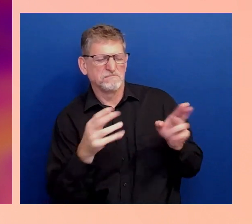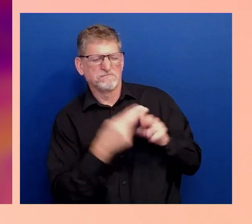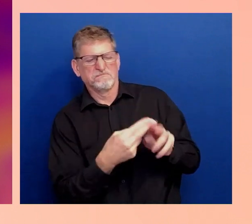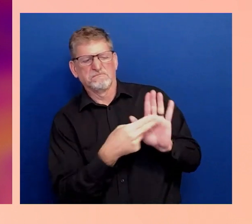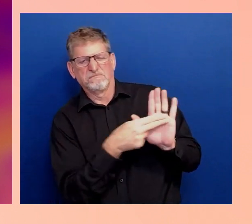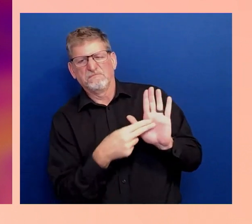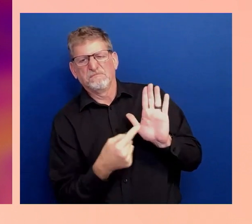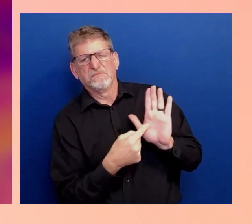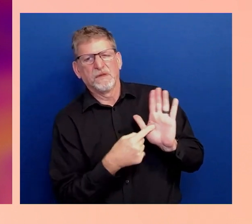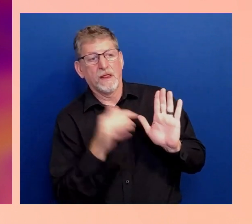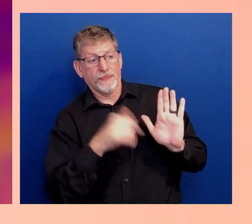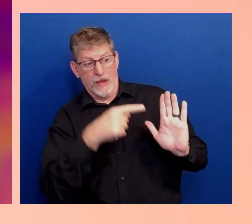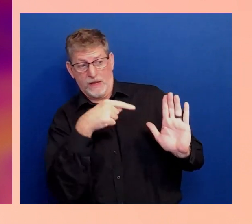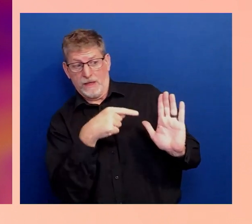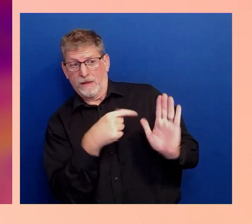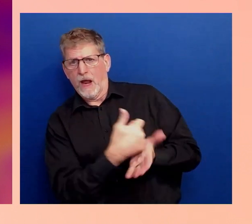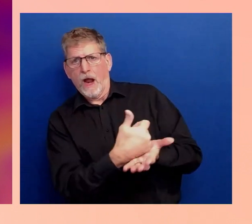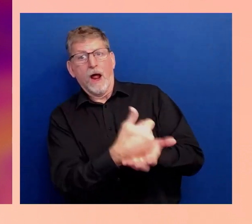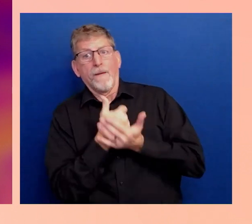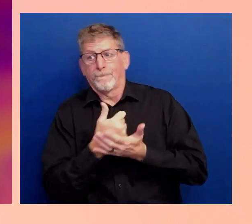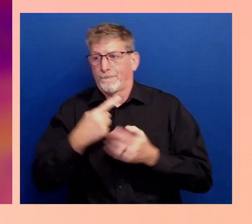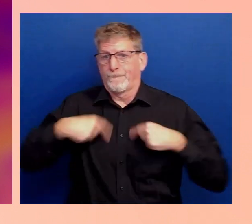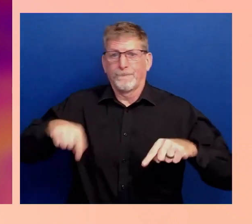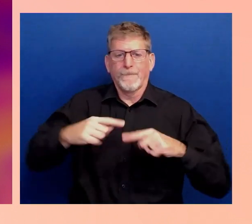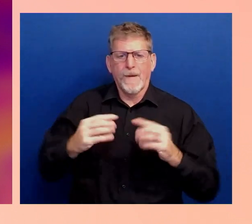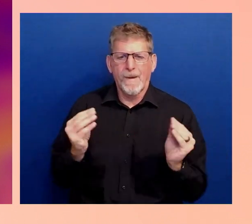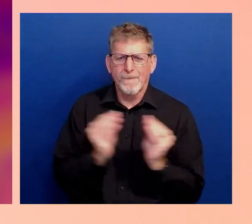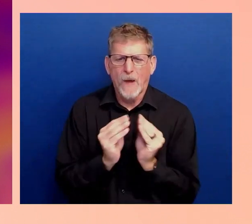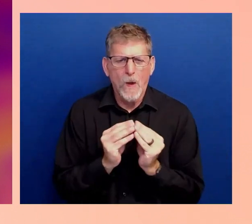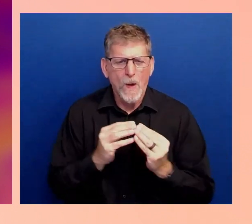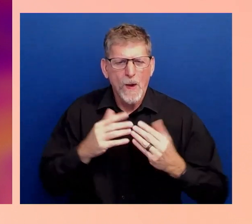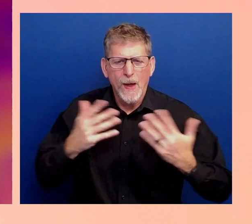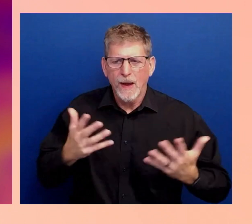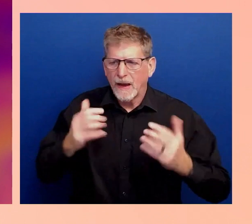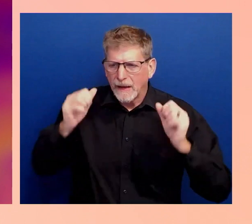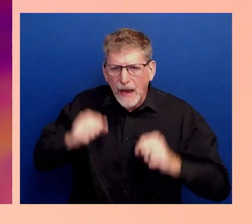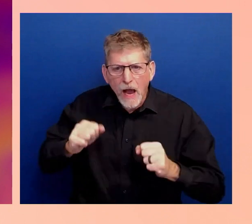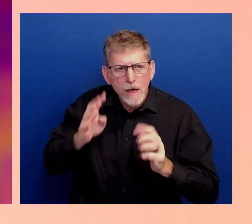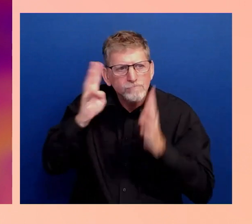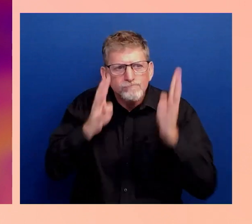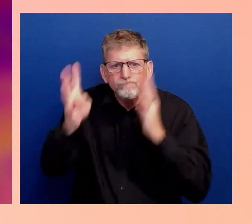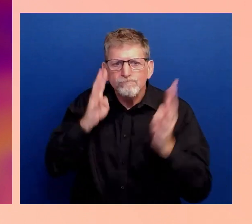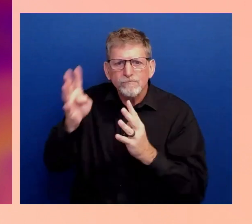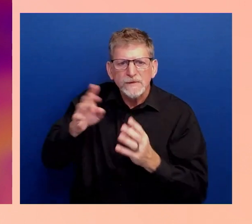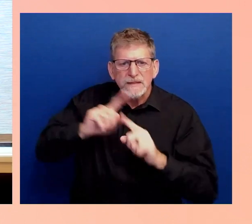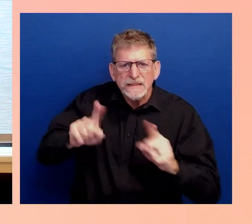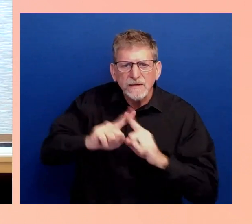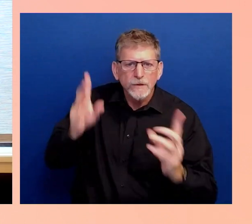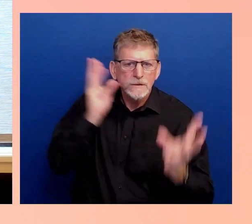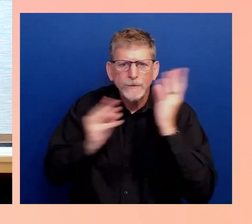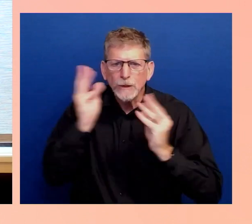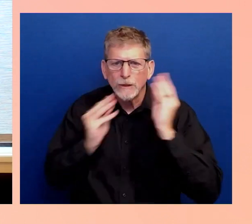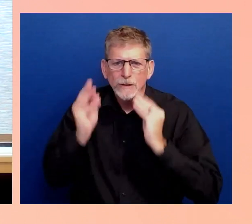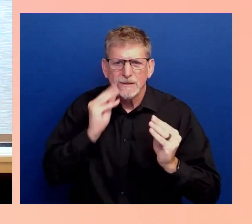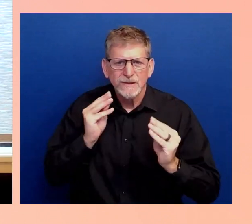is to design experiences that really understand context. Now, it can understand